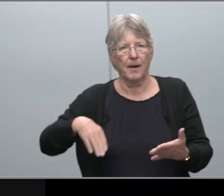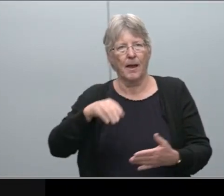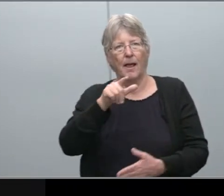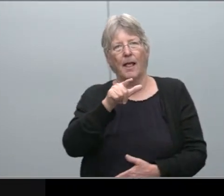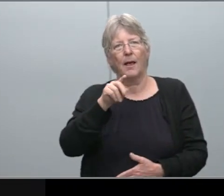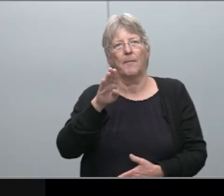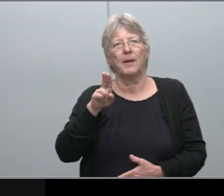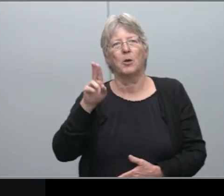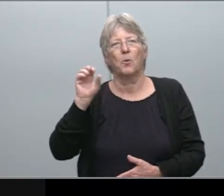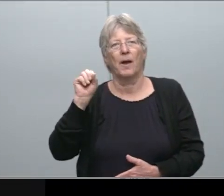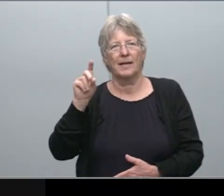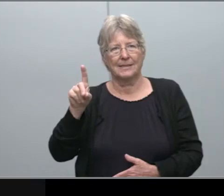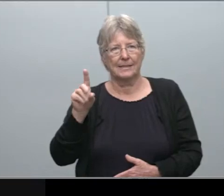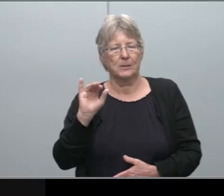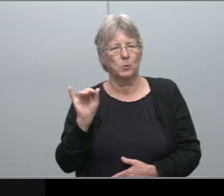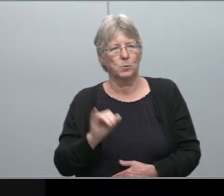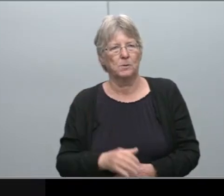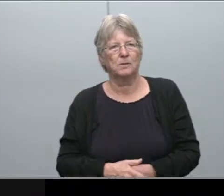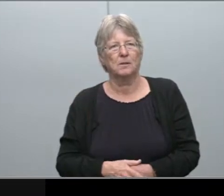All right. We're gonna jump over to the next slide.